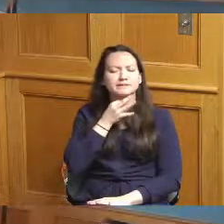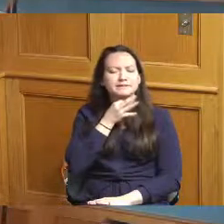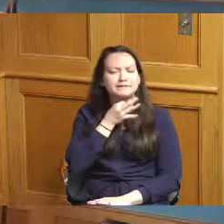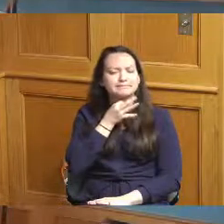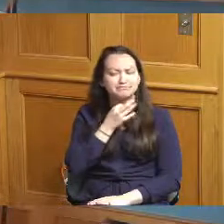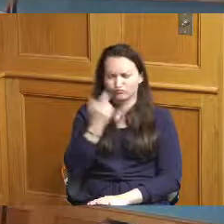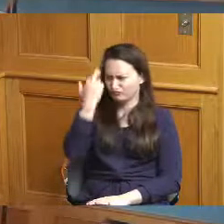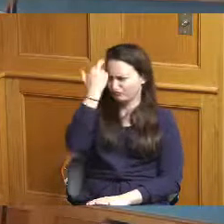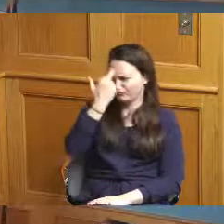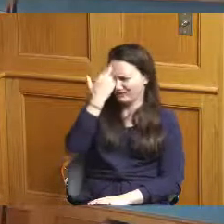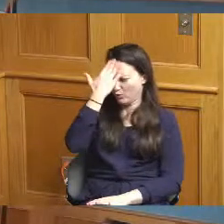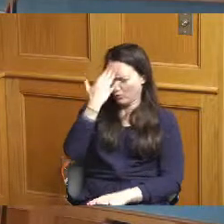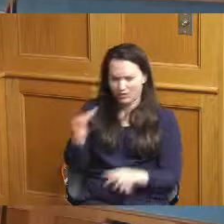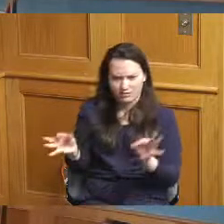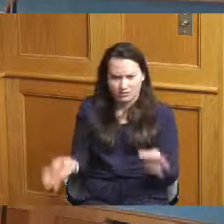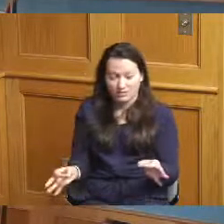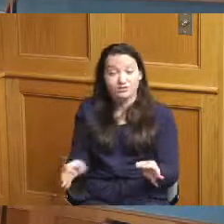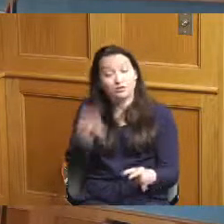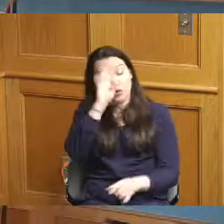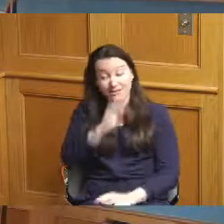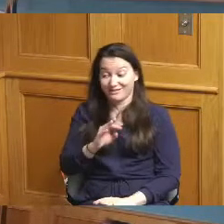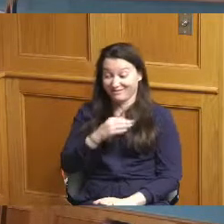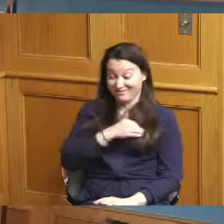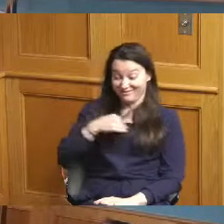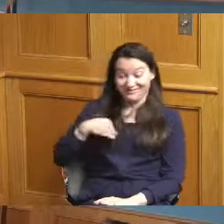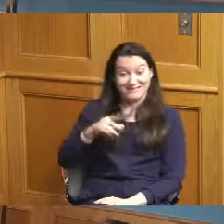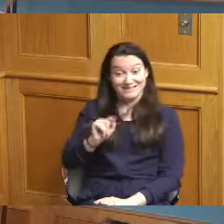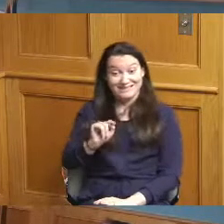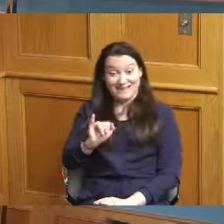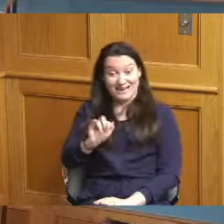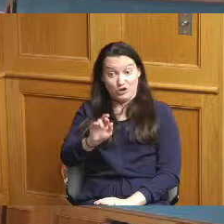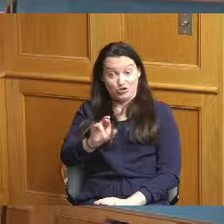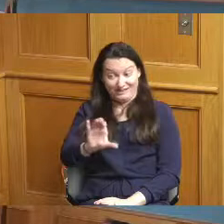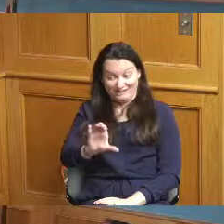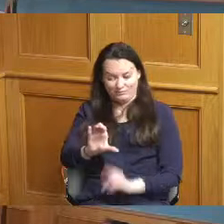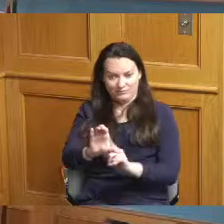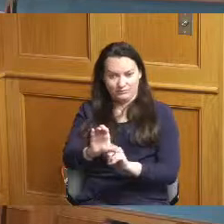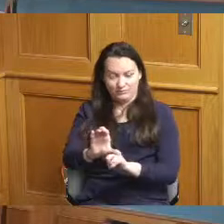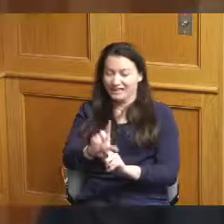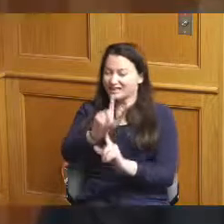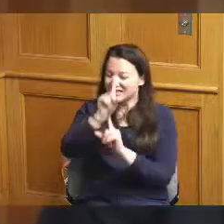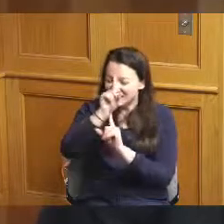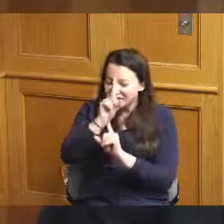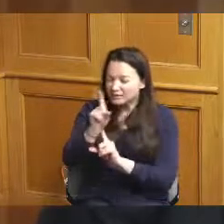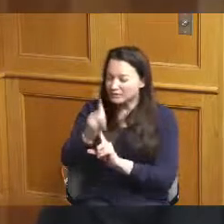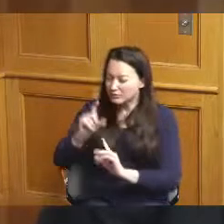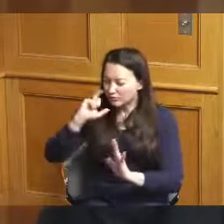rationale was because you know the members of the TIRC you know I think we need to recognize that